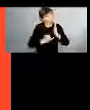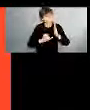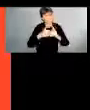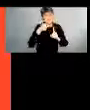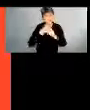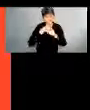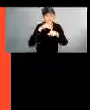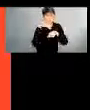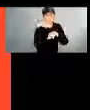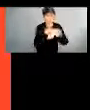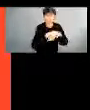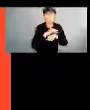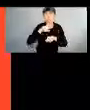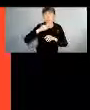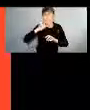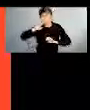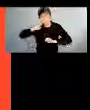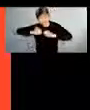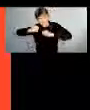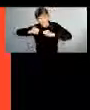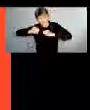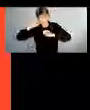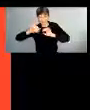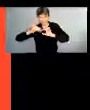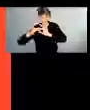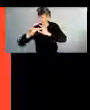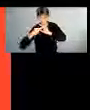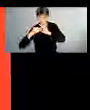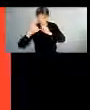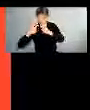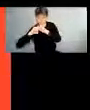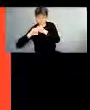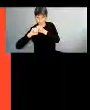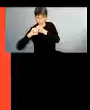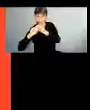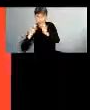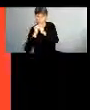of your community connection or impact goals must be meaningful. While quantity and numbers